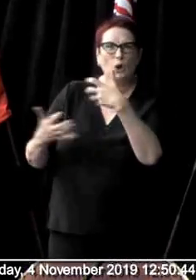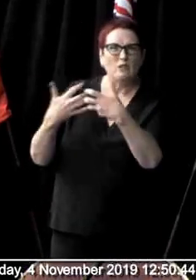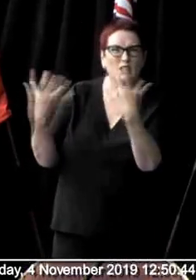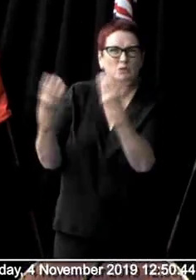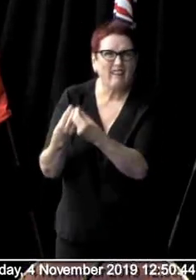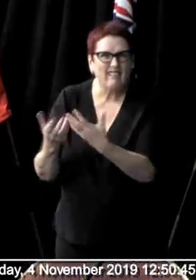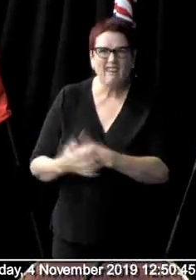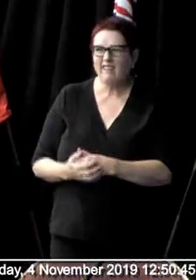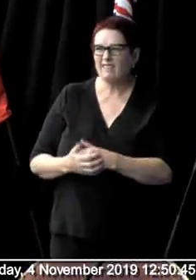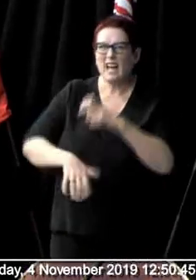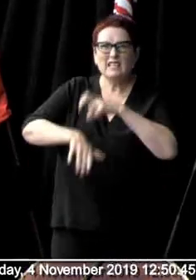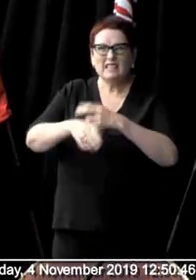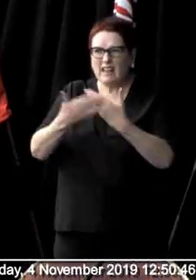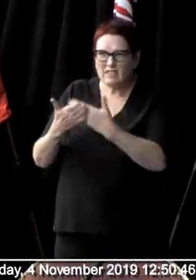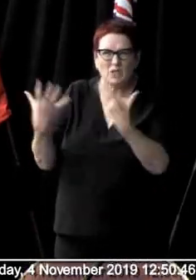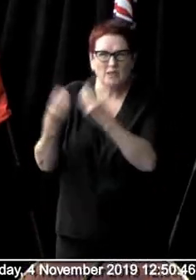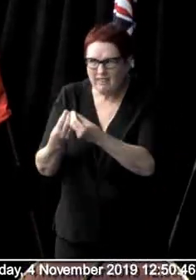or TAFE colleagues or apprenticeship colleagues.